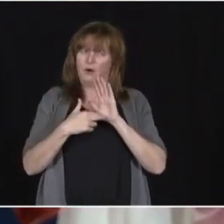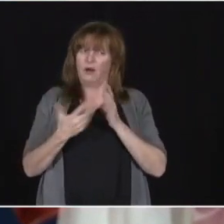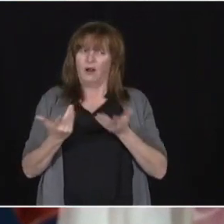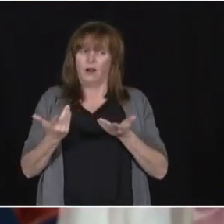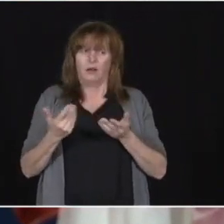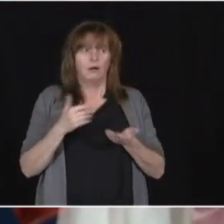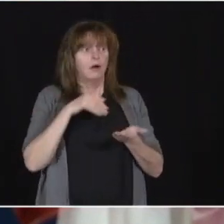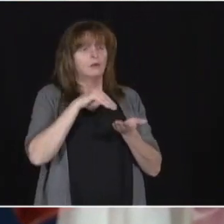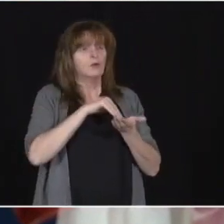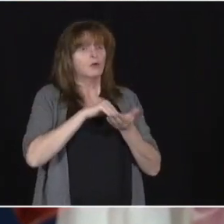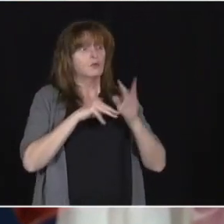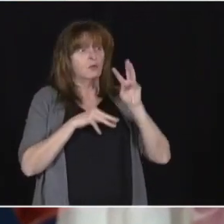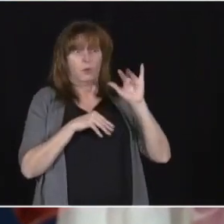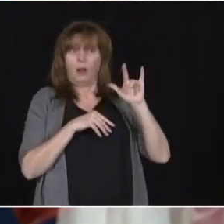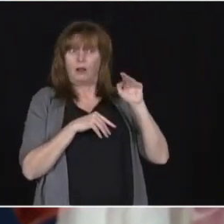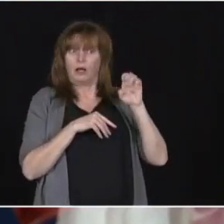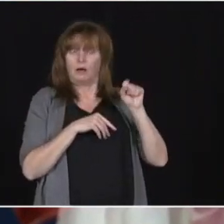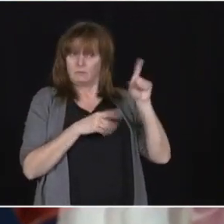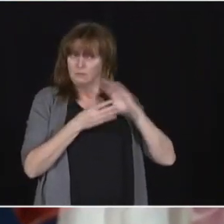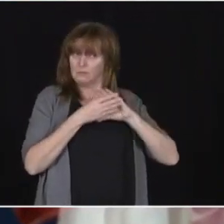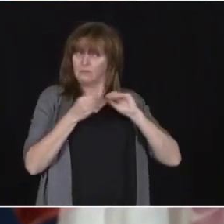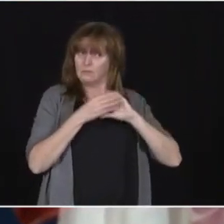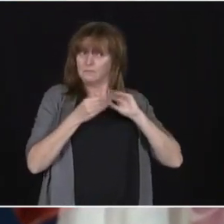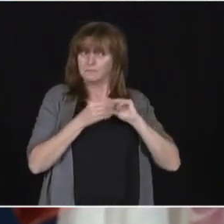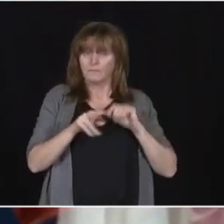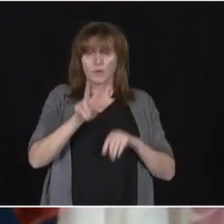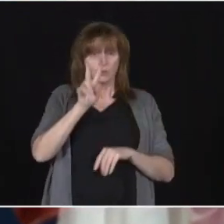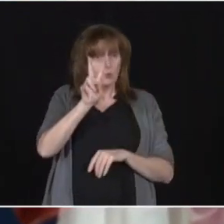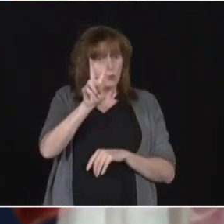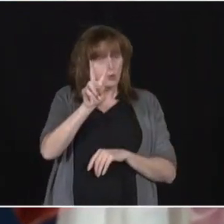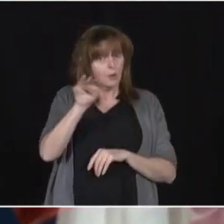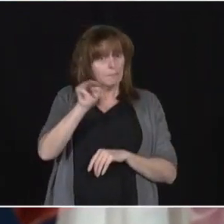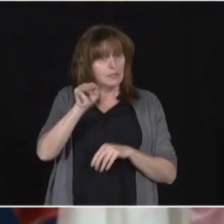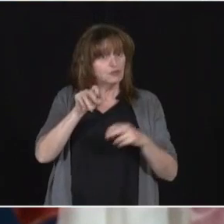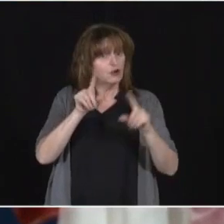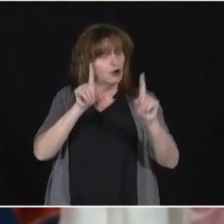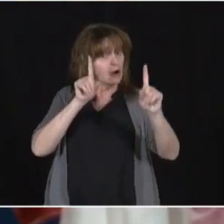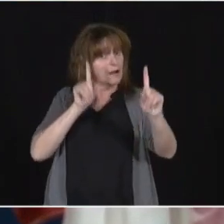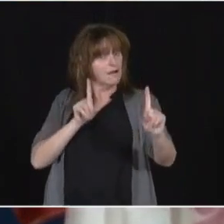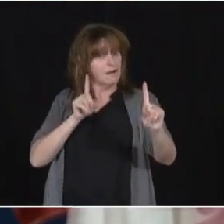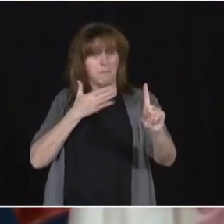That is critical. I would highly recommend that people